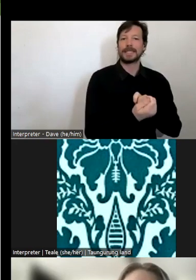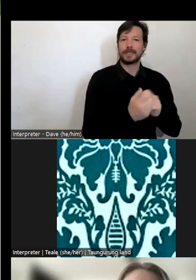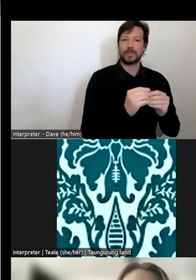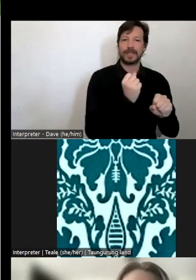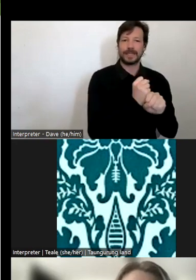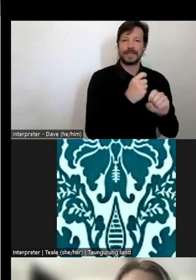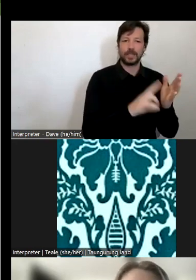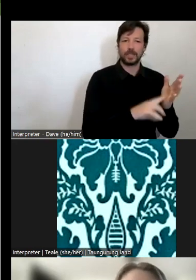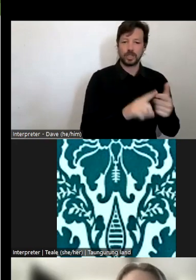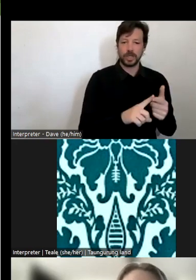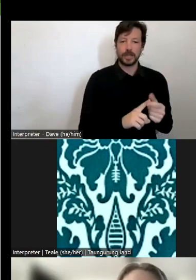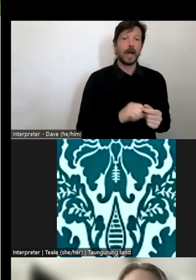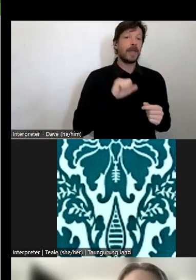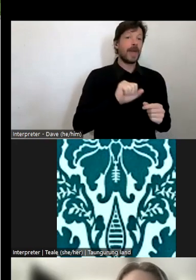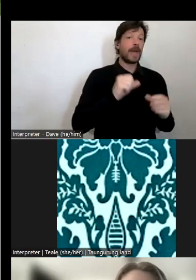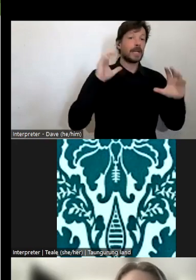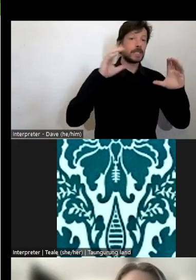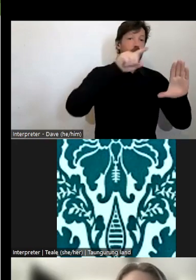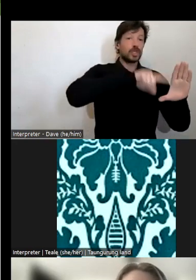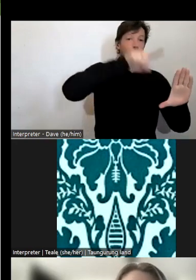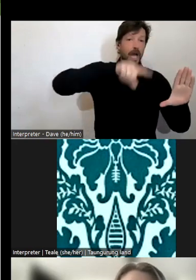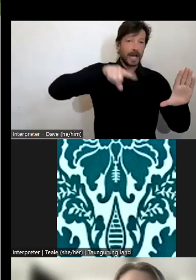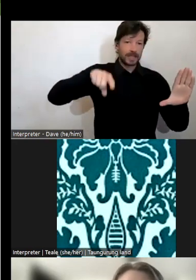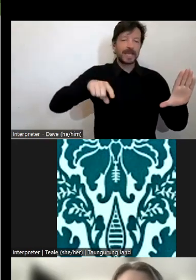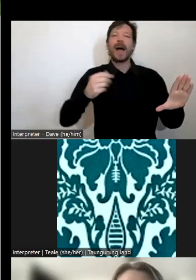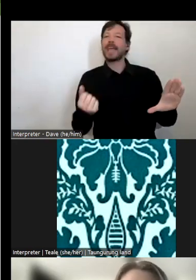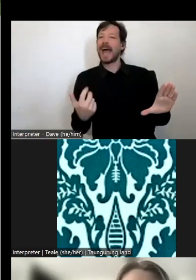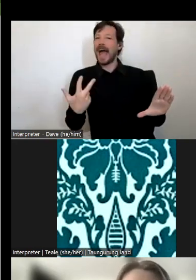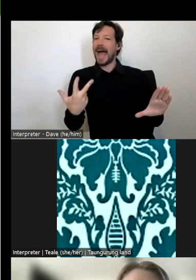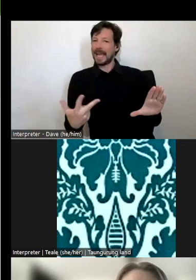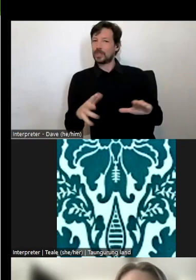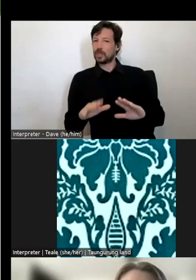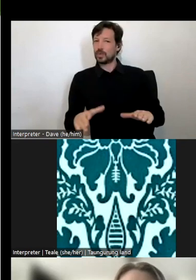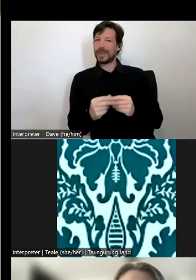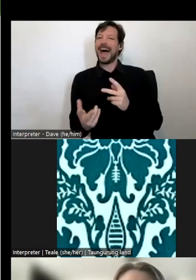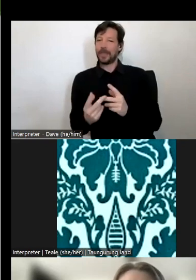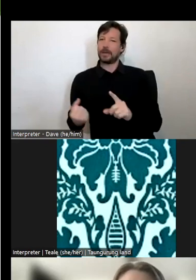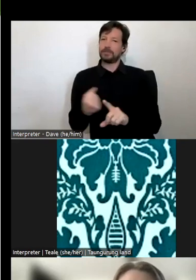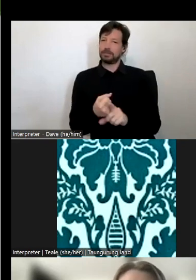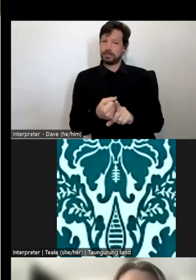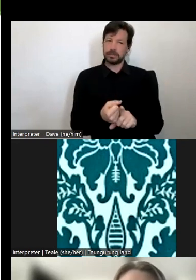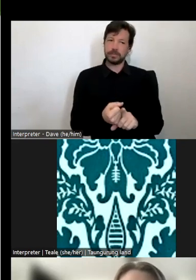there were eight who had other causes of their hearing loss. So three had absent cochlear nerves,